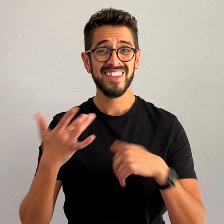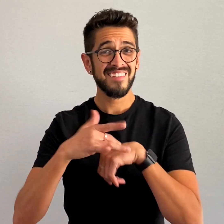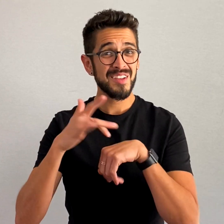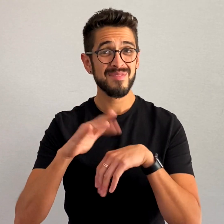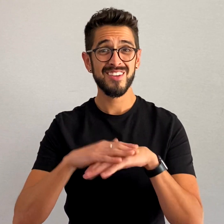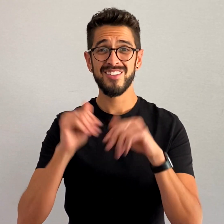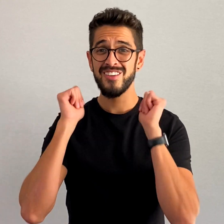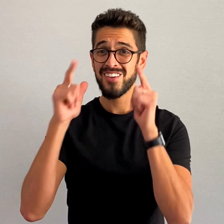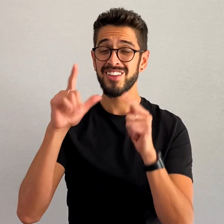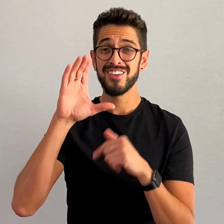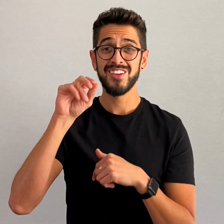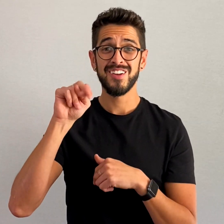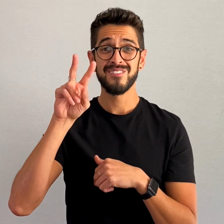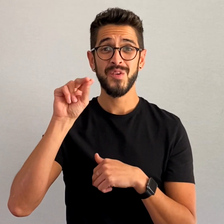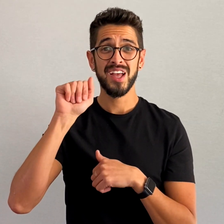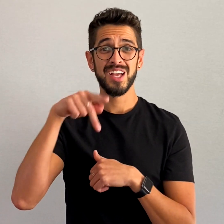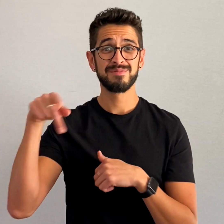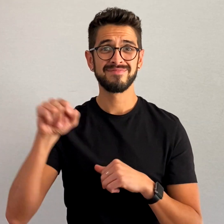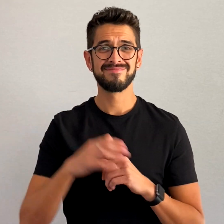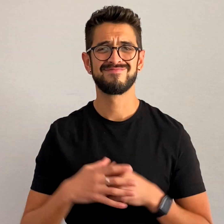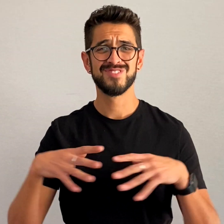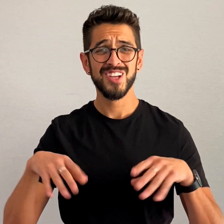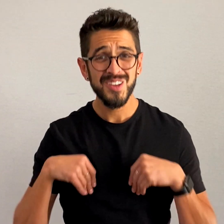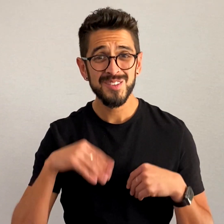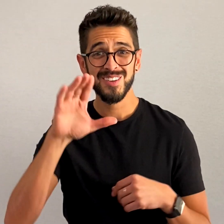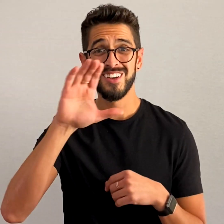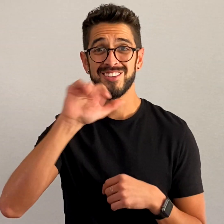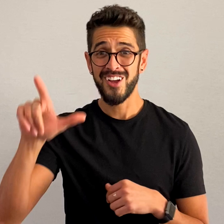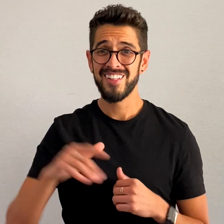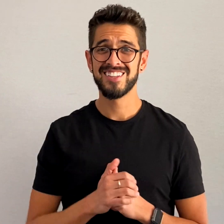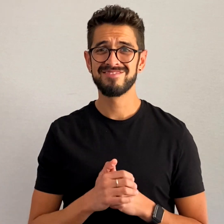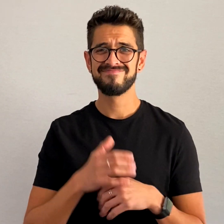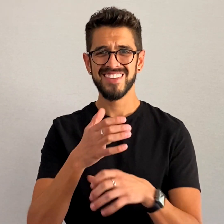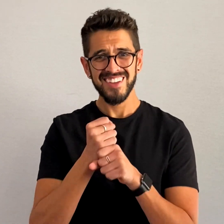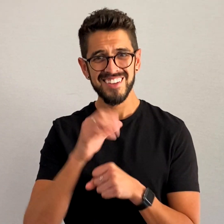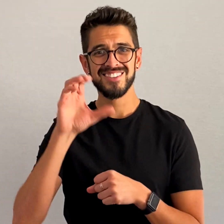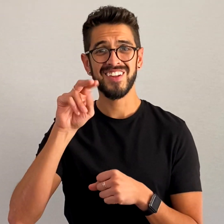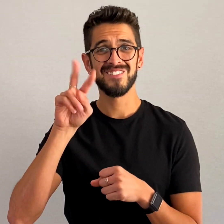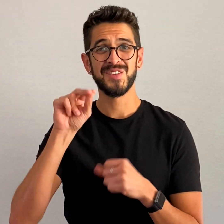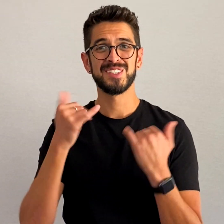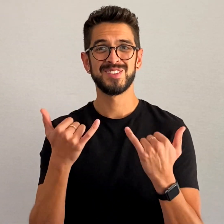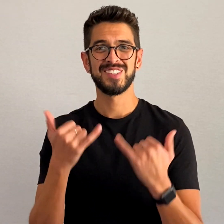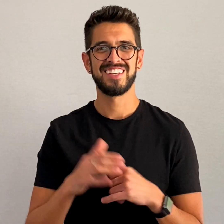Available on all Convo apps. Own your call. Get Convo today at